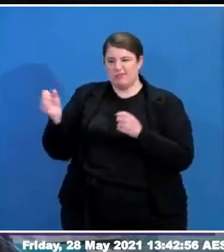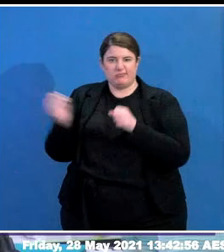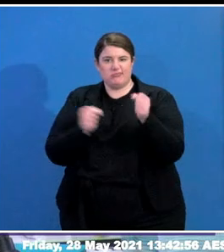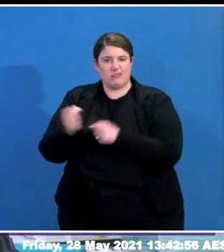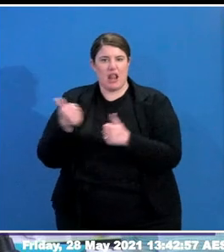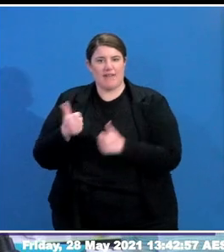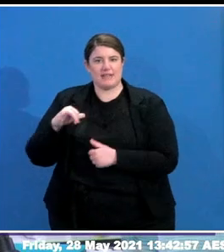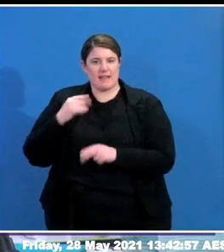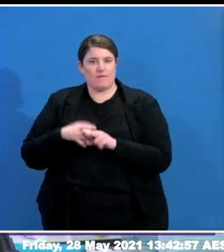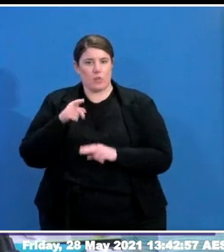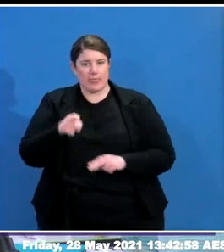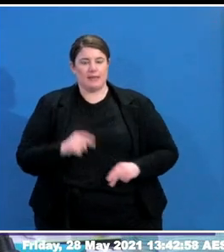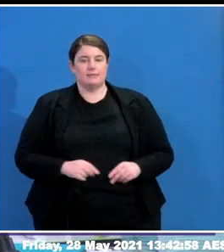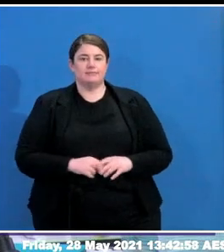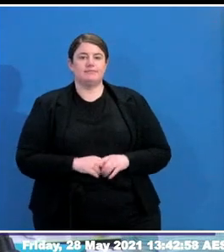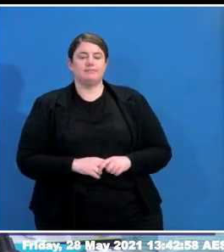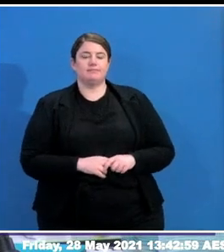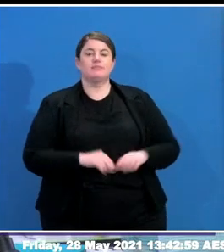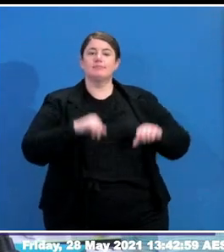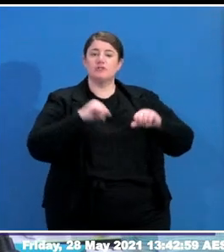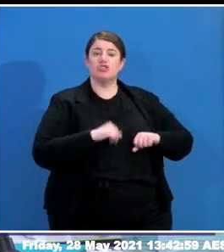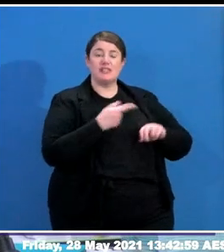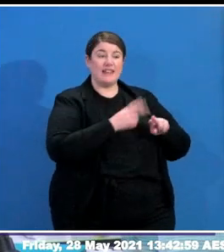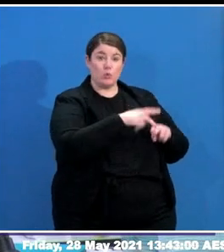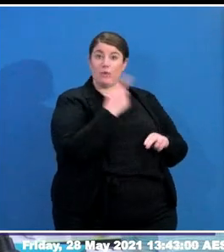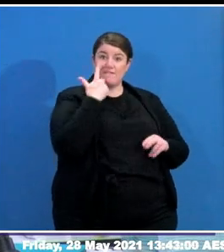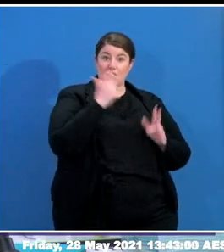If you discover by whatever means that a particular service